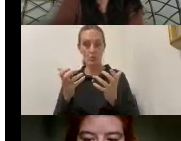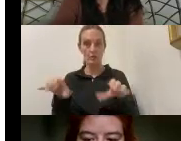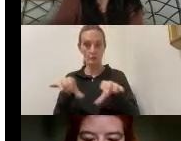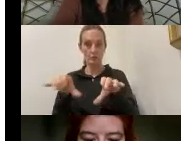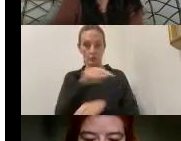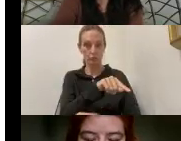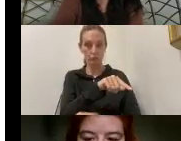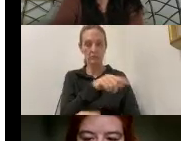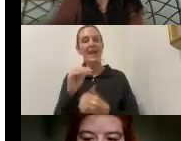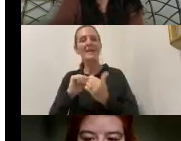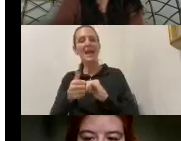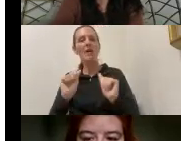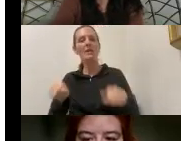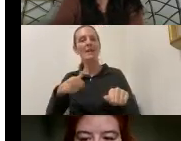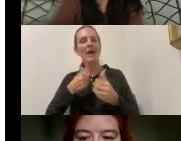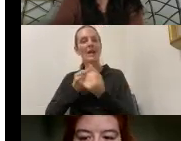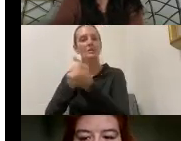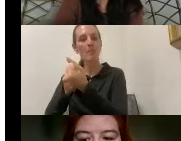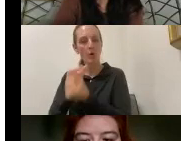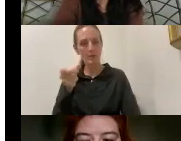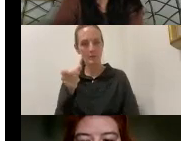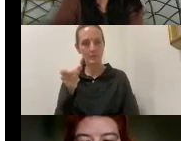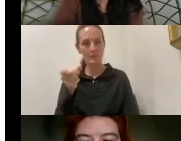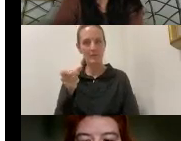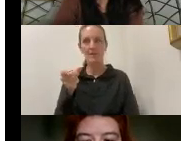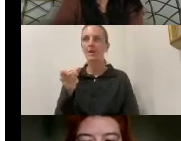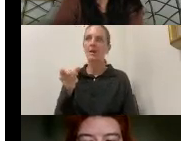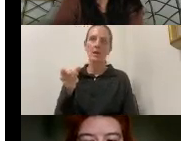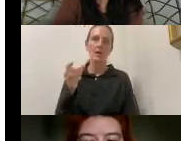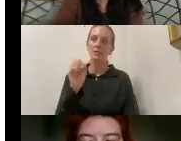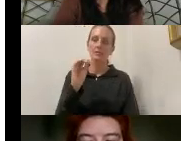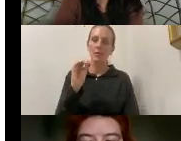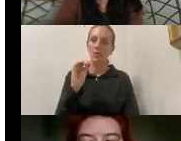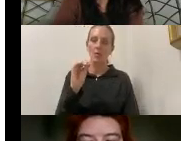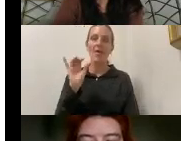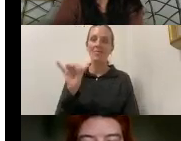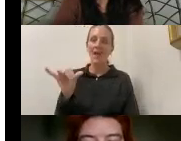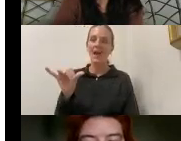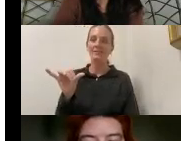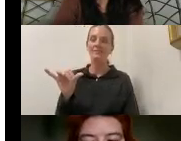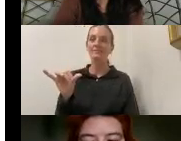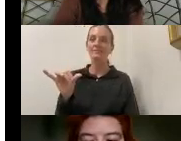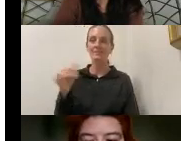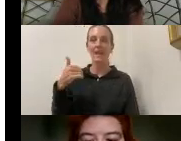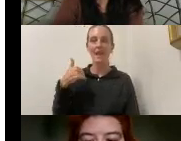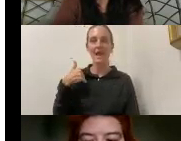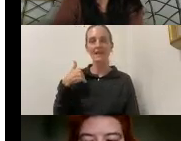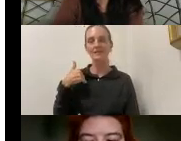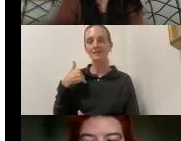And that love has been given to us from our Chiefs and they just keep repeating it for us.